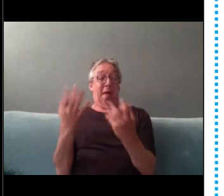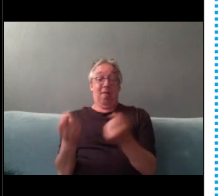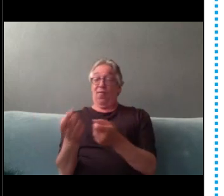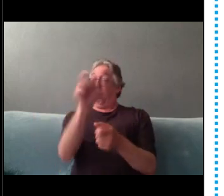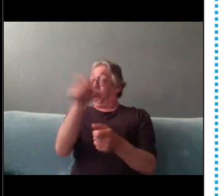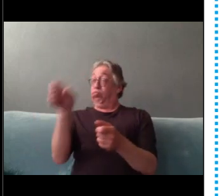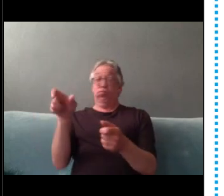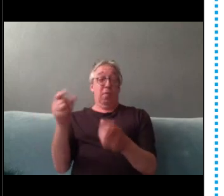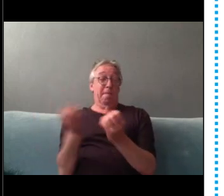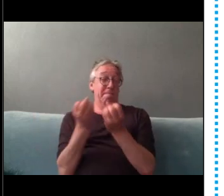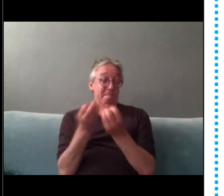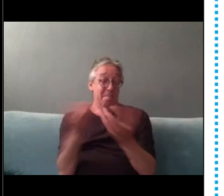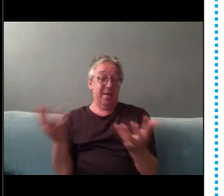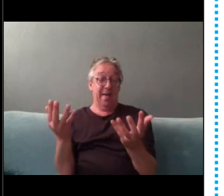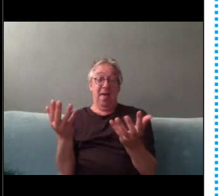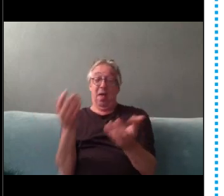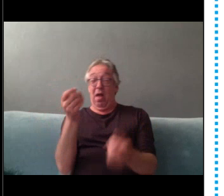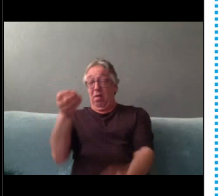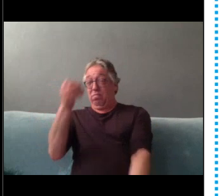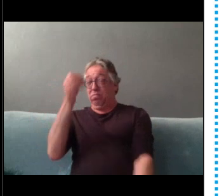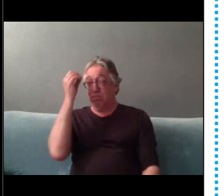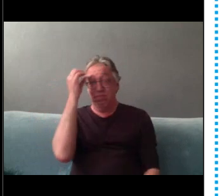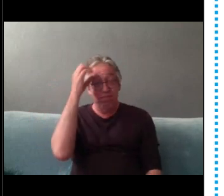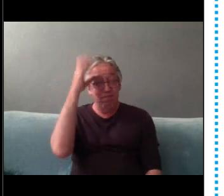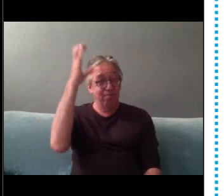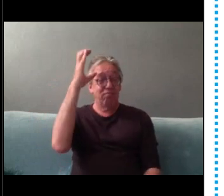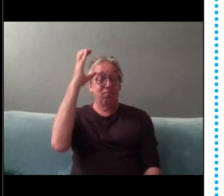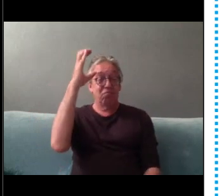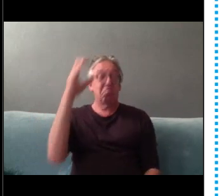You can drop us an email later. Our contact details are at the end.